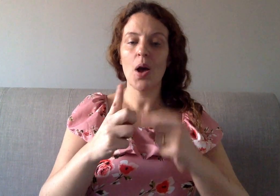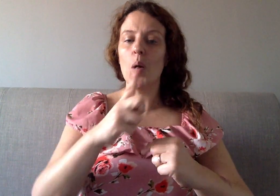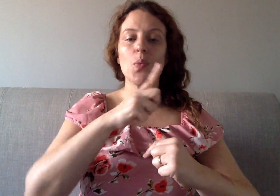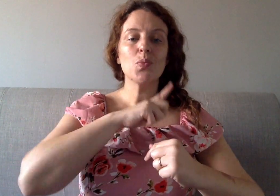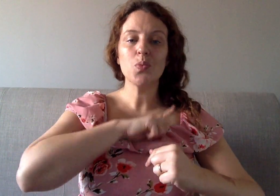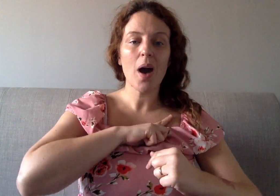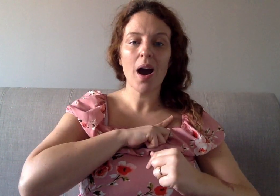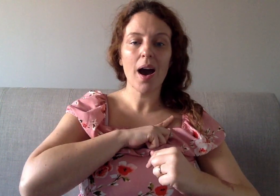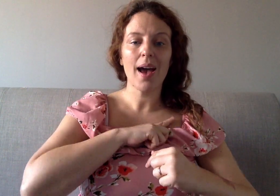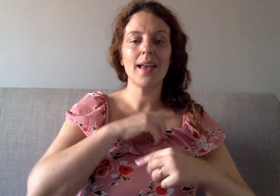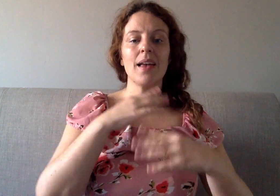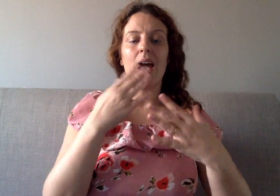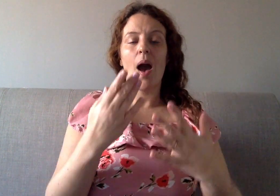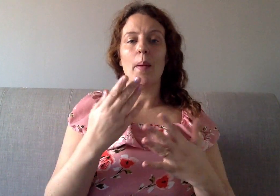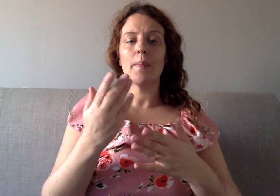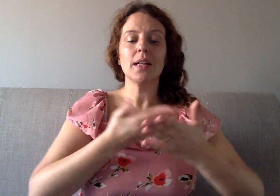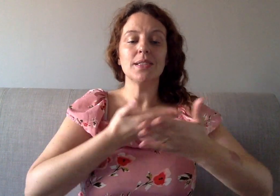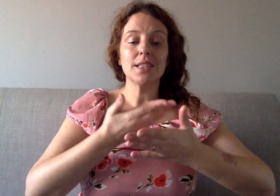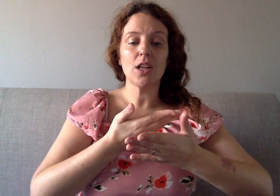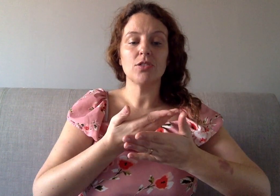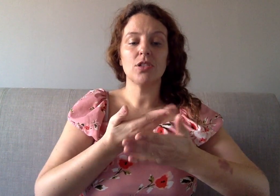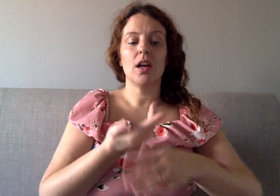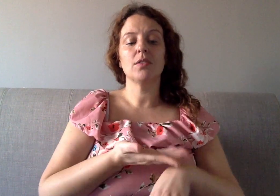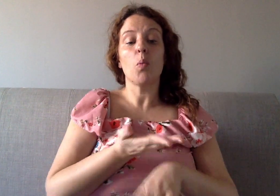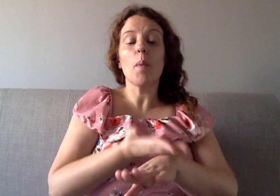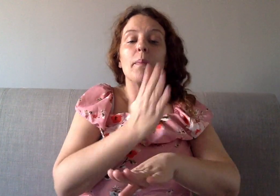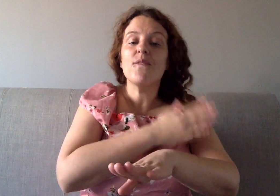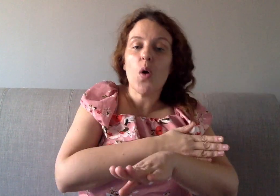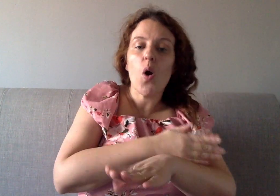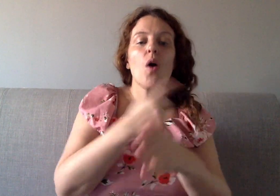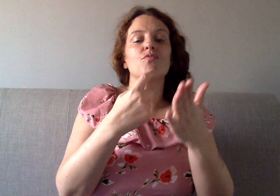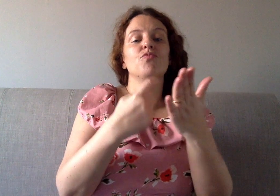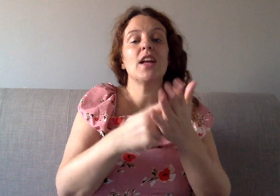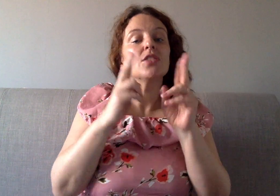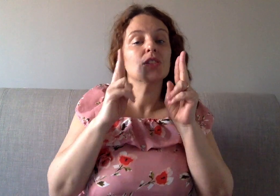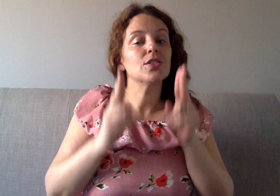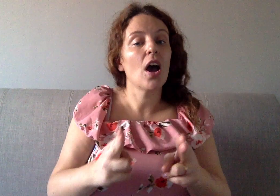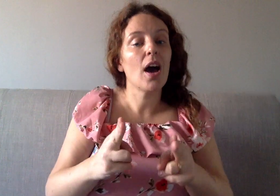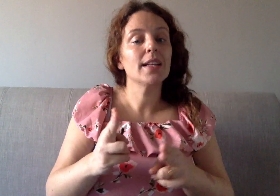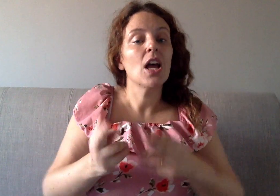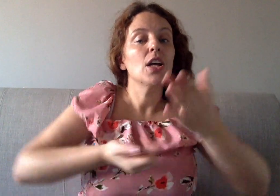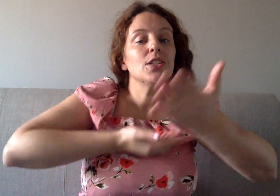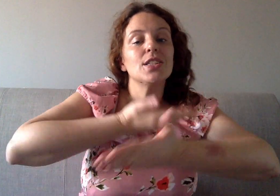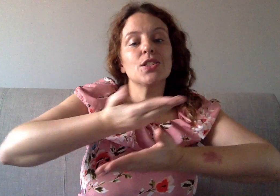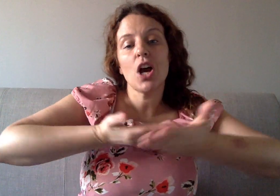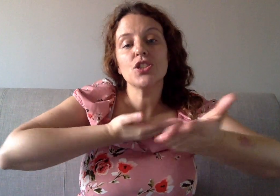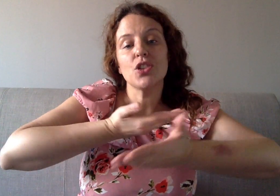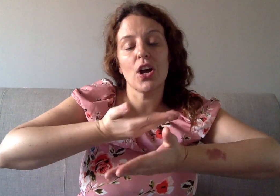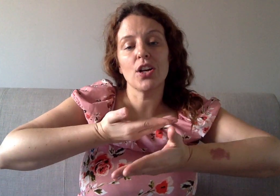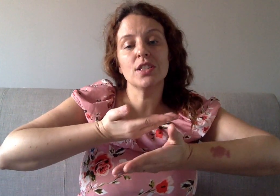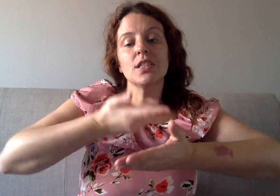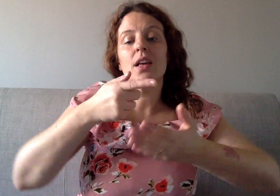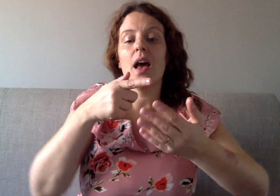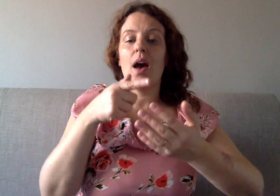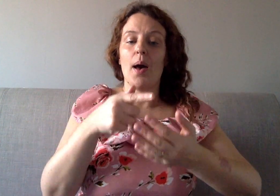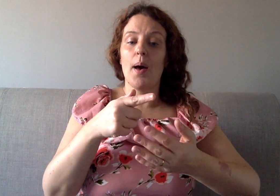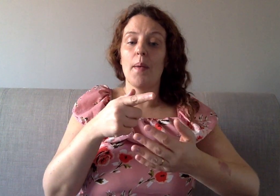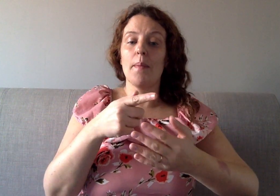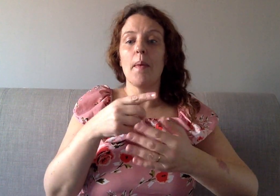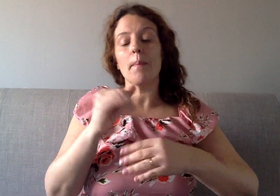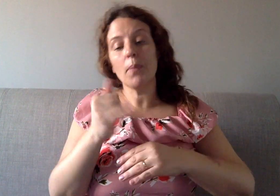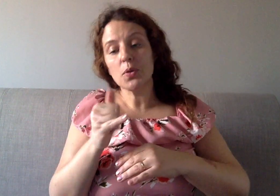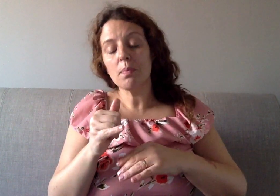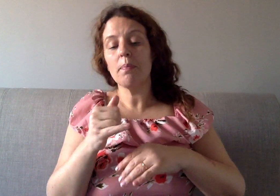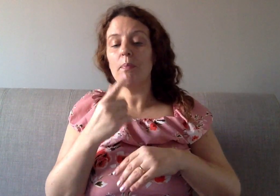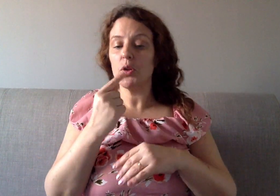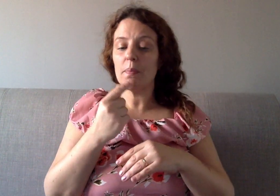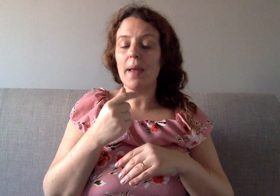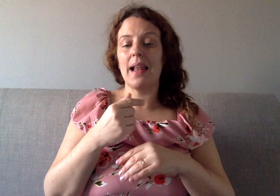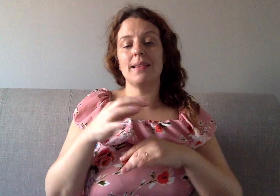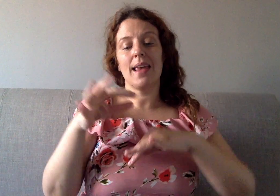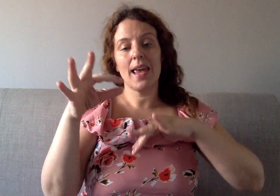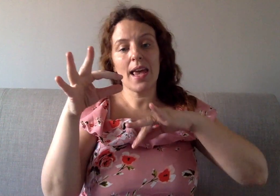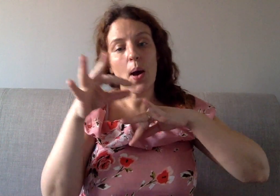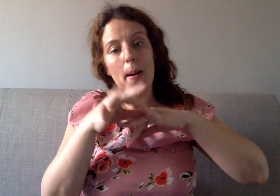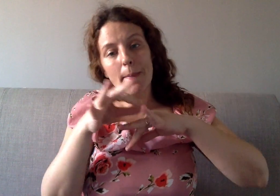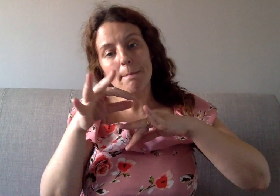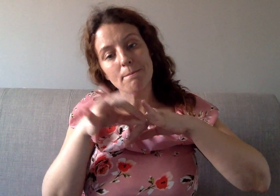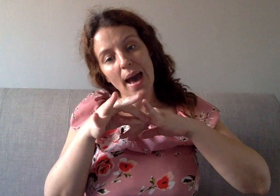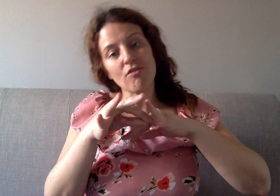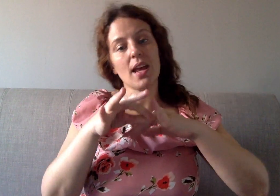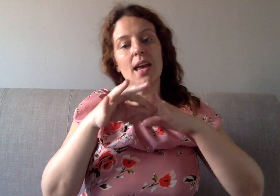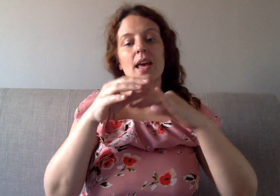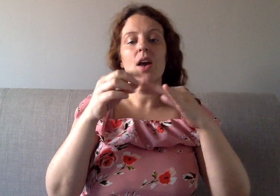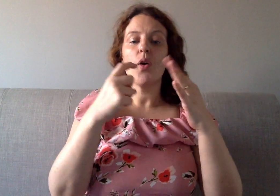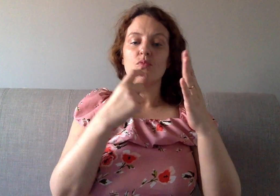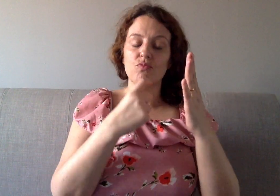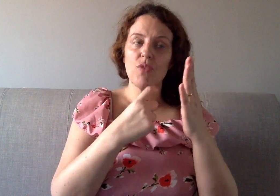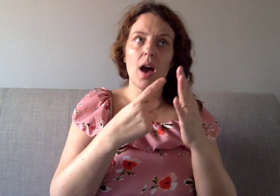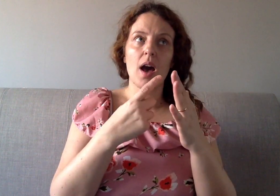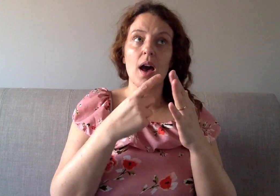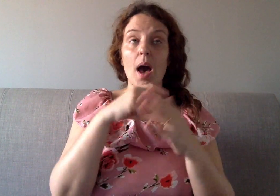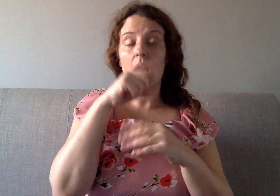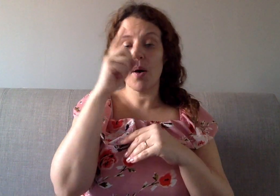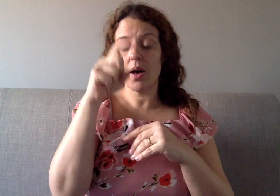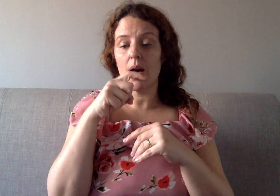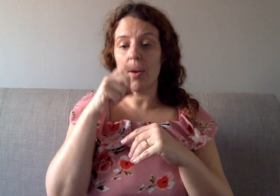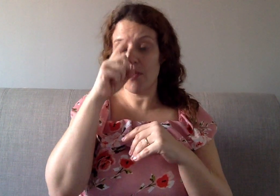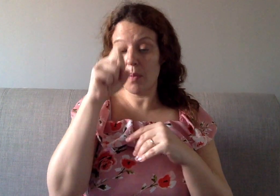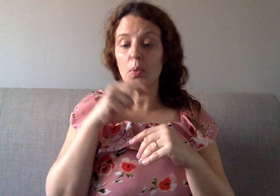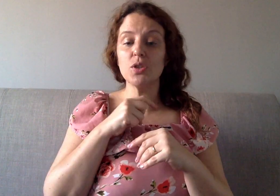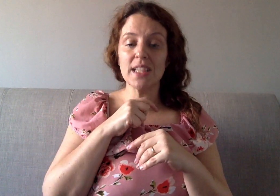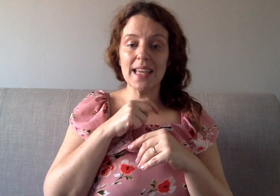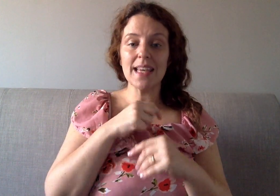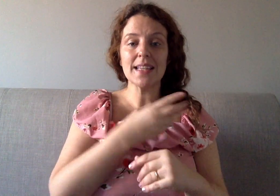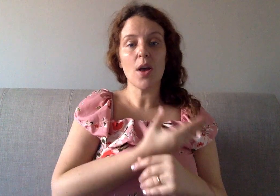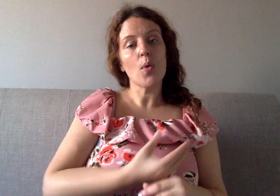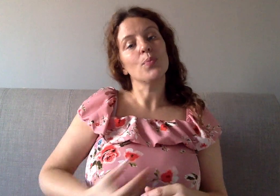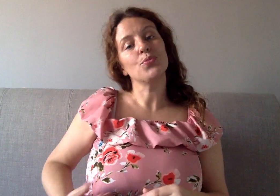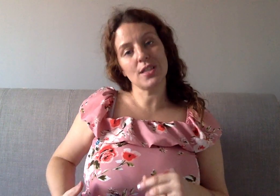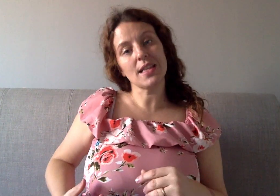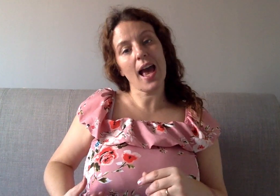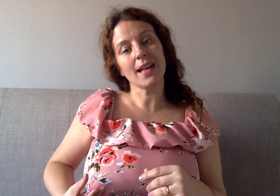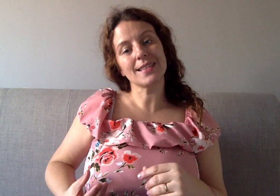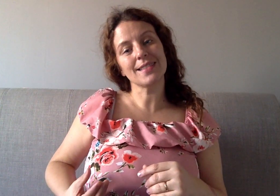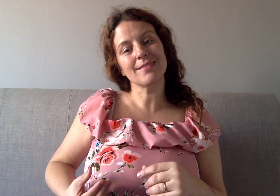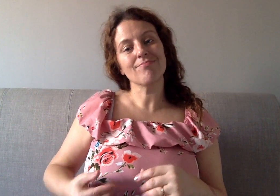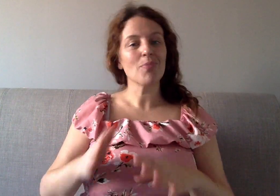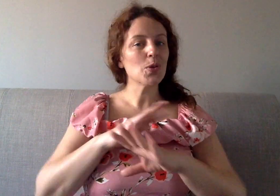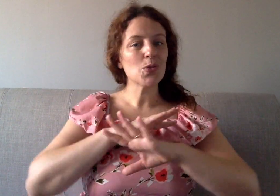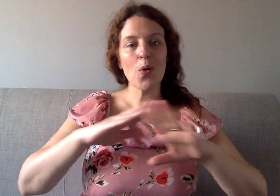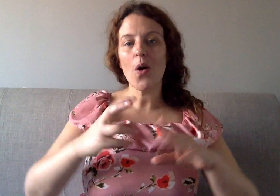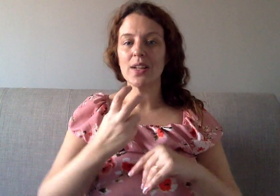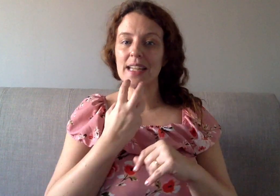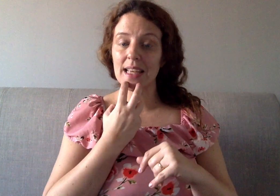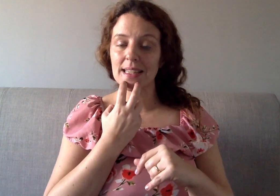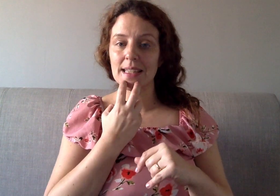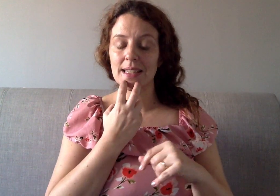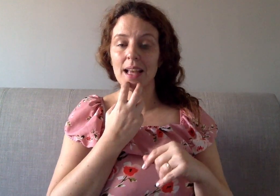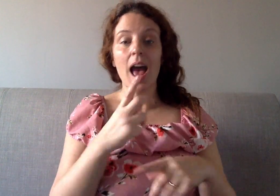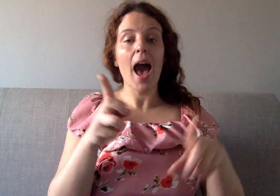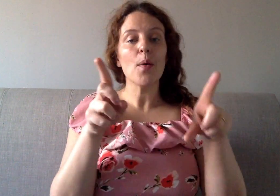There had been discussions before Richard's for him to marry a Portuguese princess, not his niece.